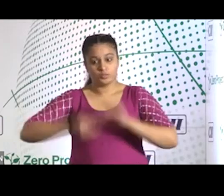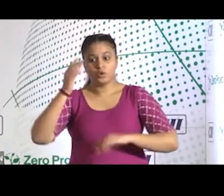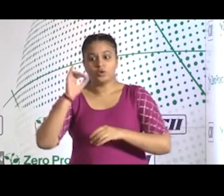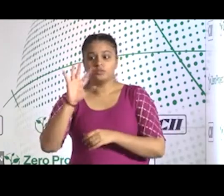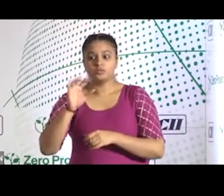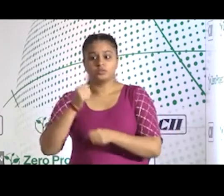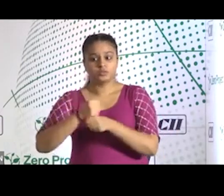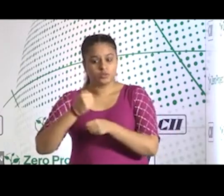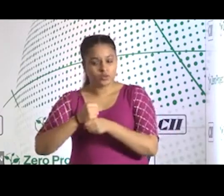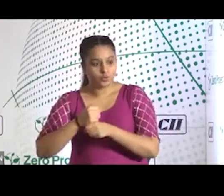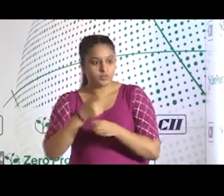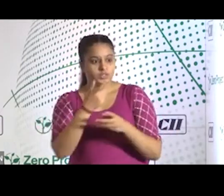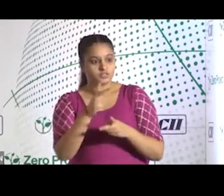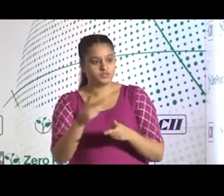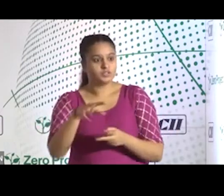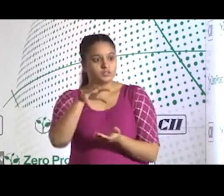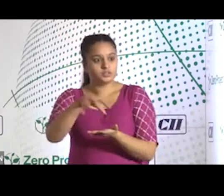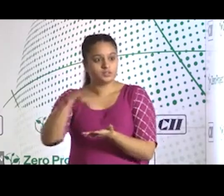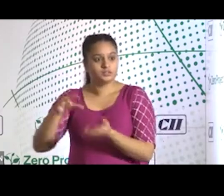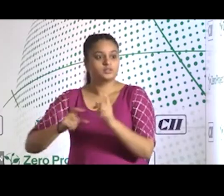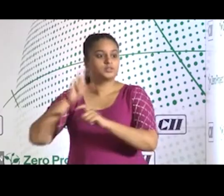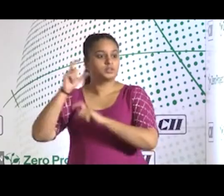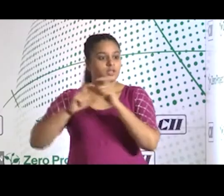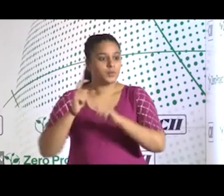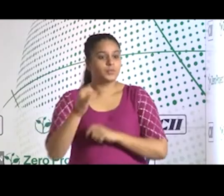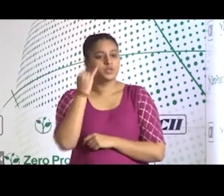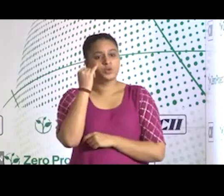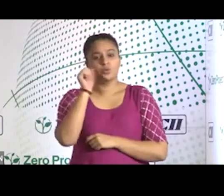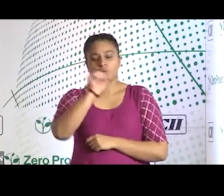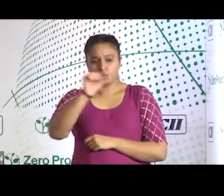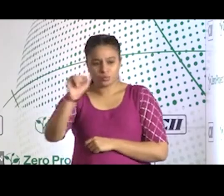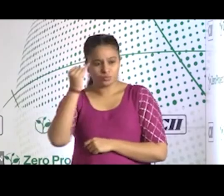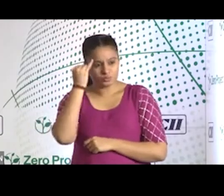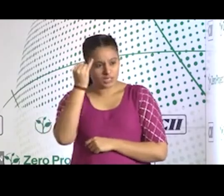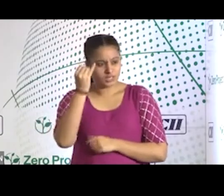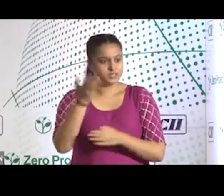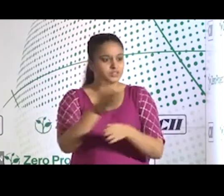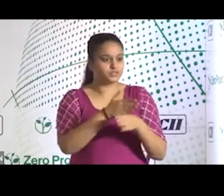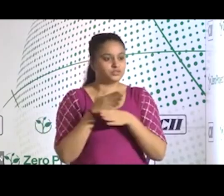and abroad have shared their ideas and thoughts with us here today.